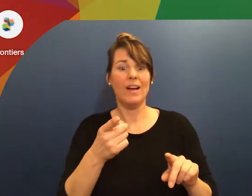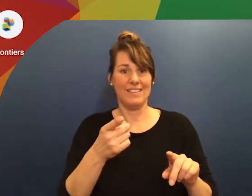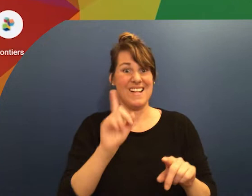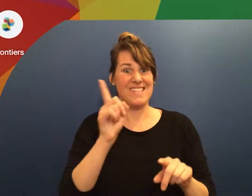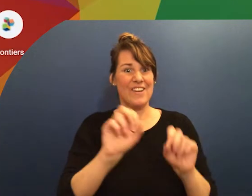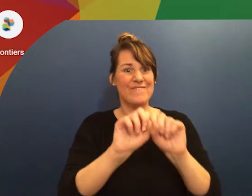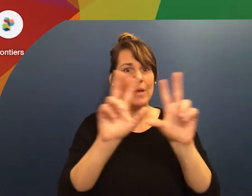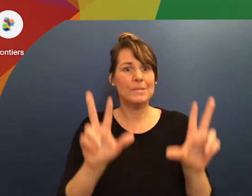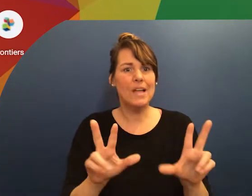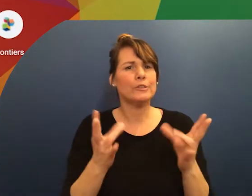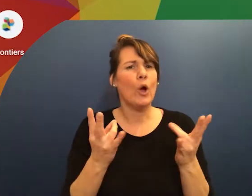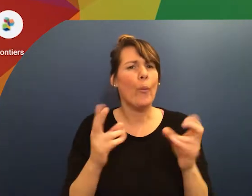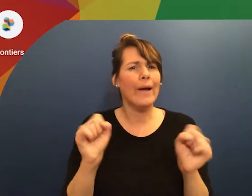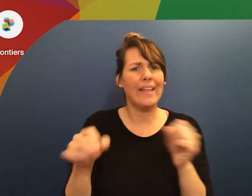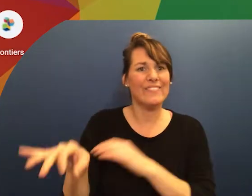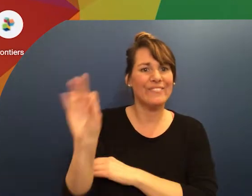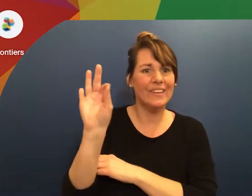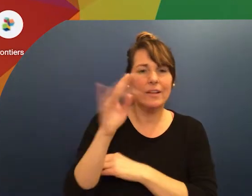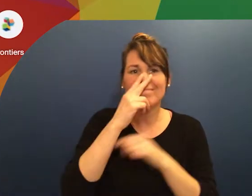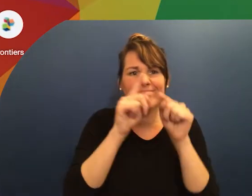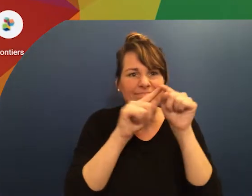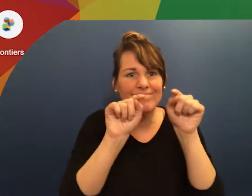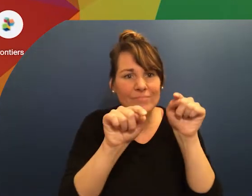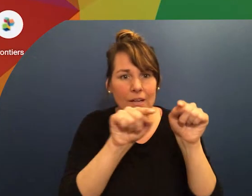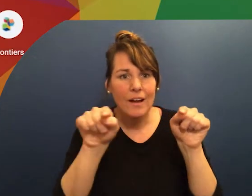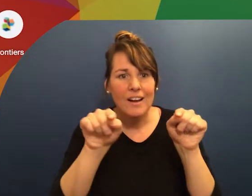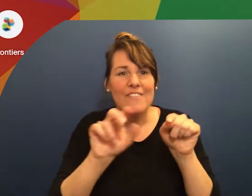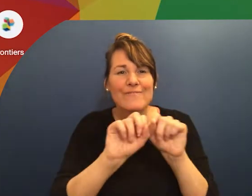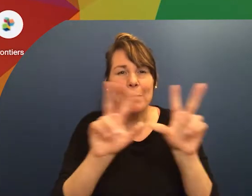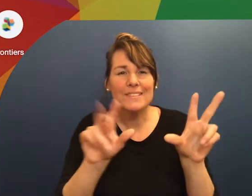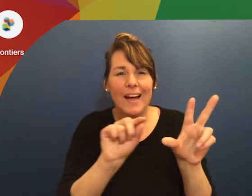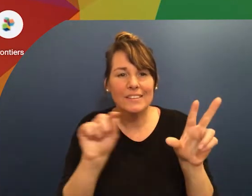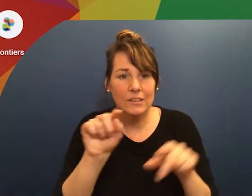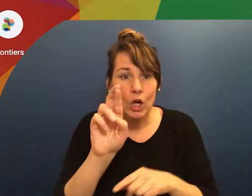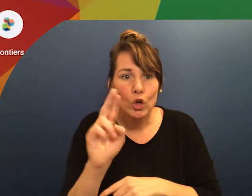For this first, I go to their website and this is their website.